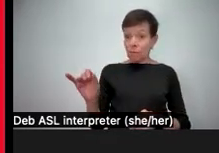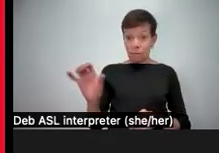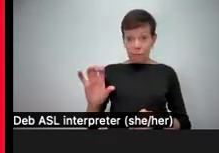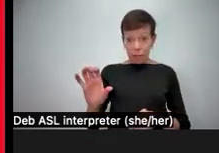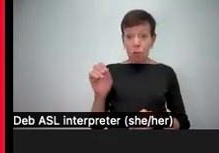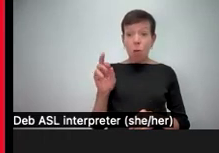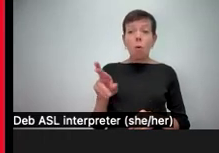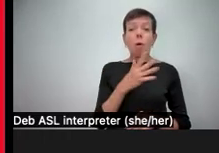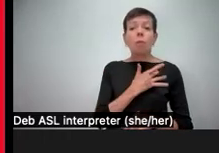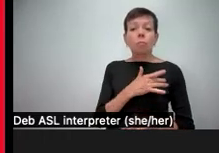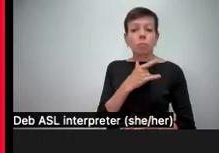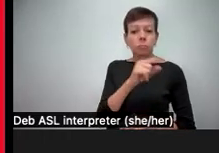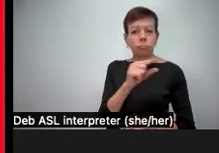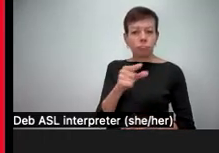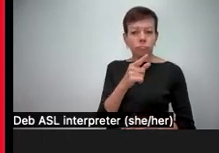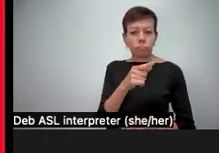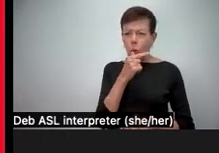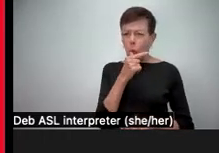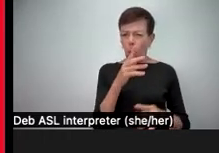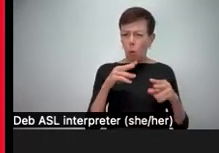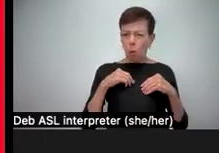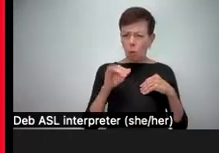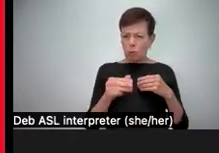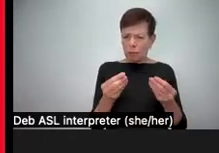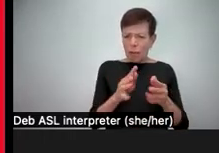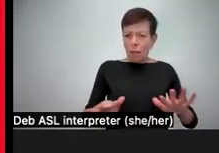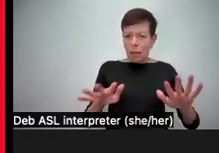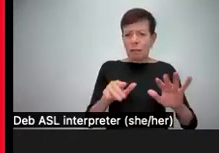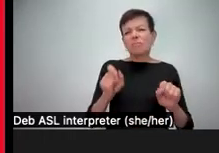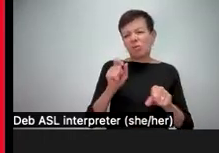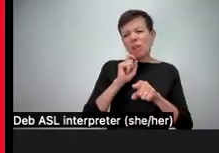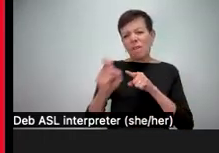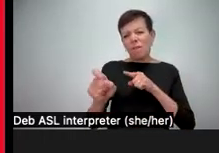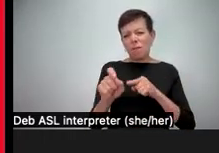let you know exactly who's responsible for the land. We really don't recommend working on